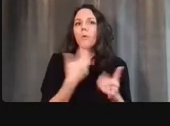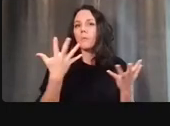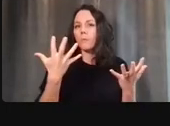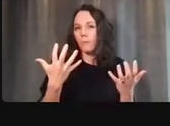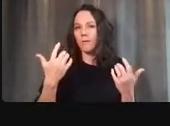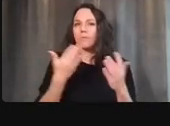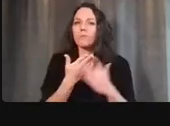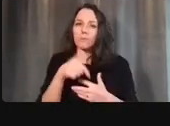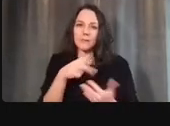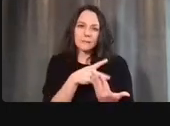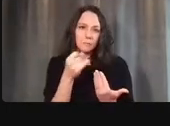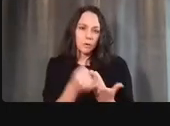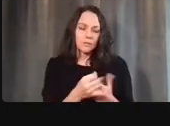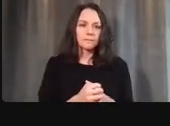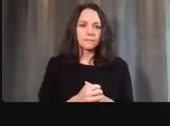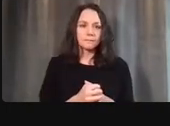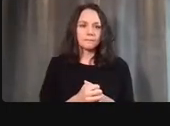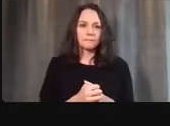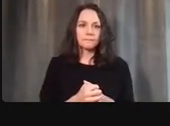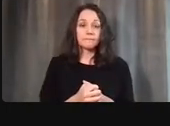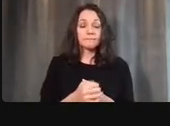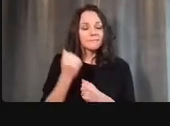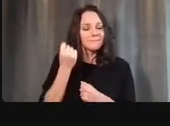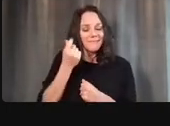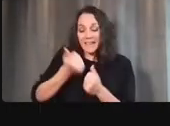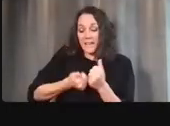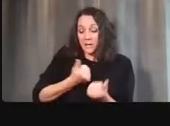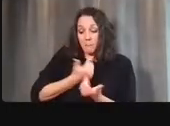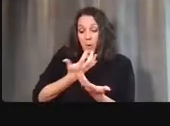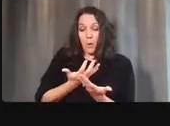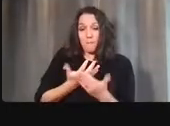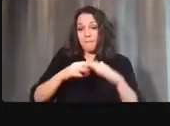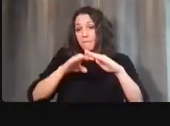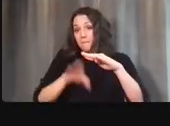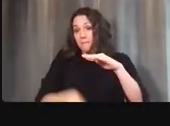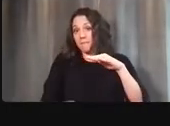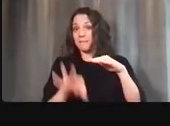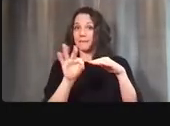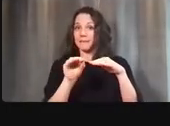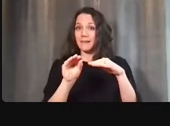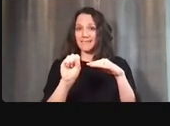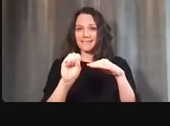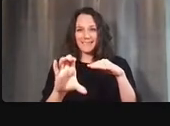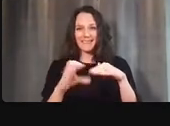Each poem is 90 seconds or less, and it's amazing how much information